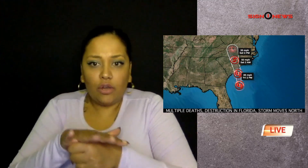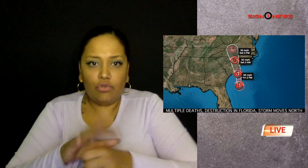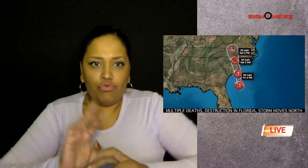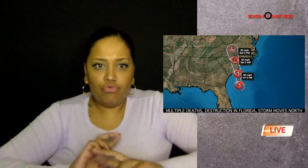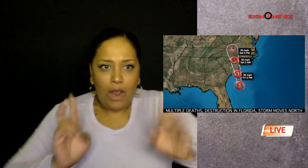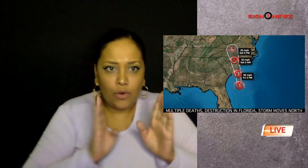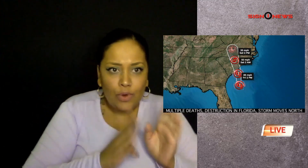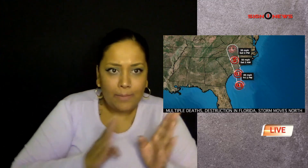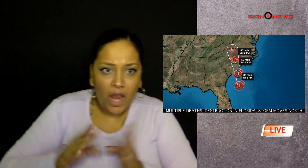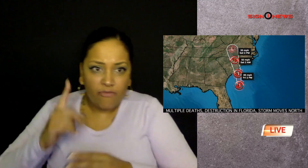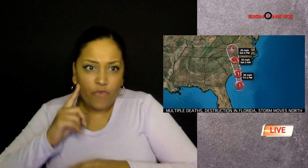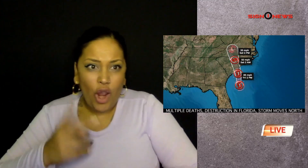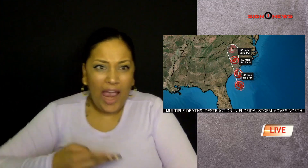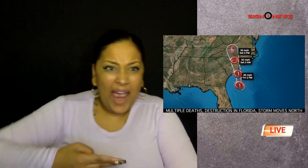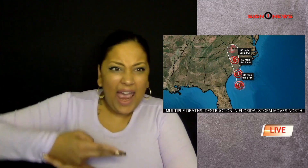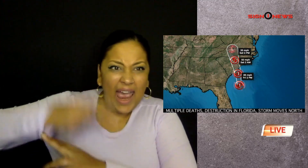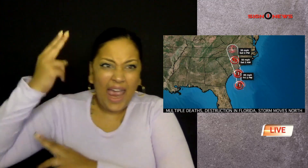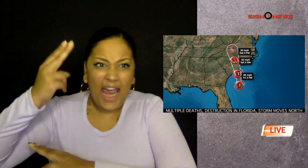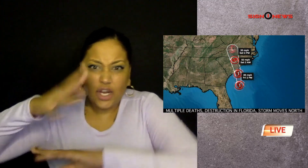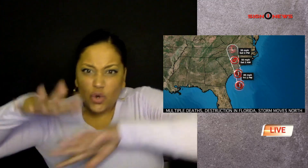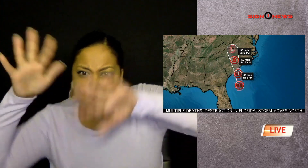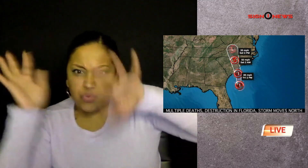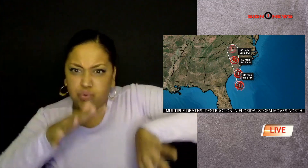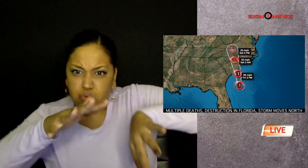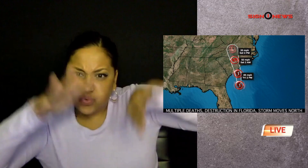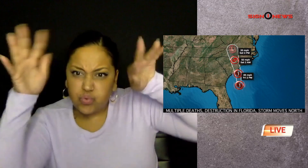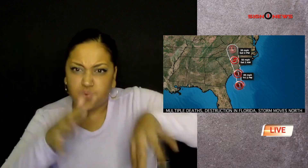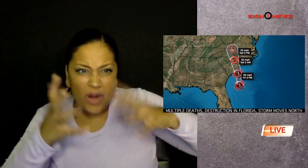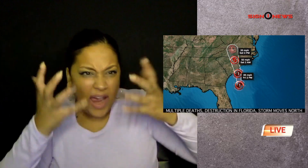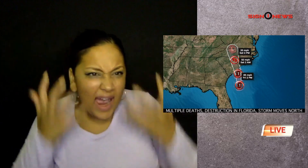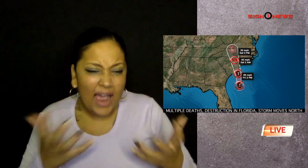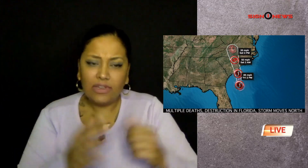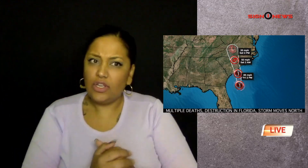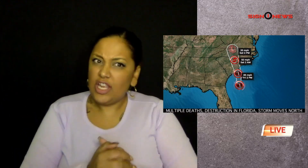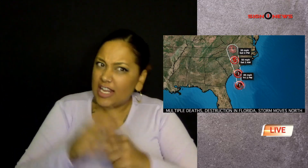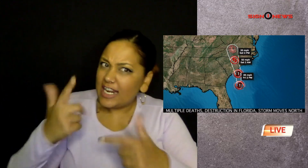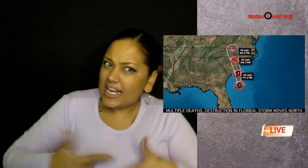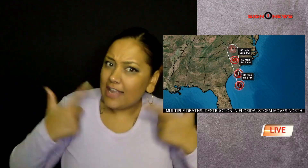Those areas are bracing for high winds and life-threatening flooding.